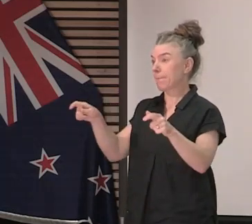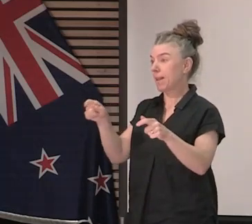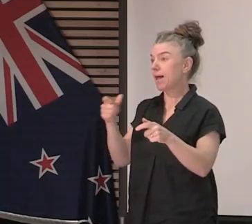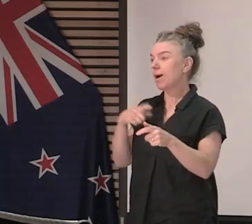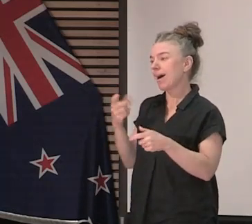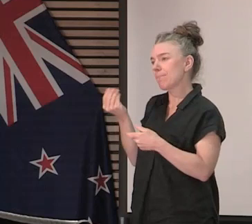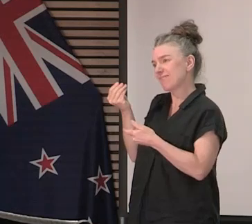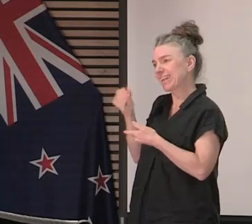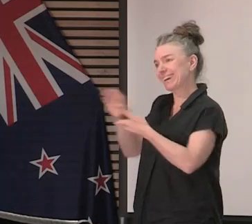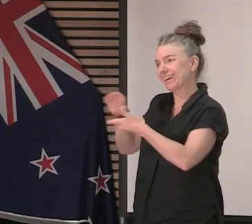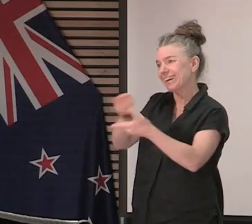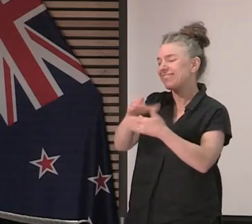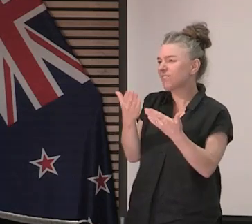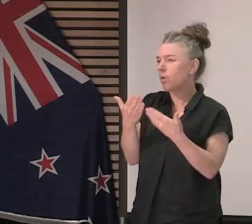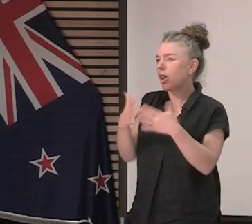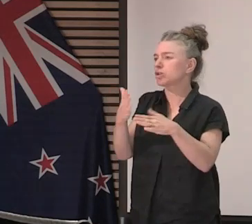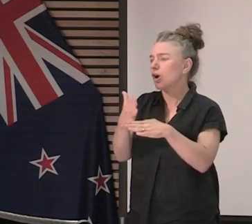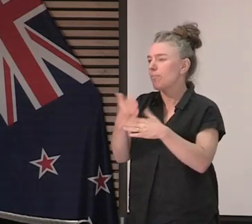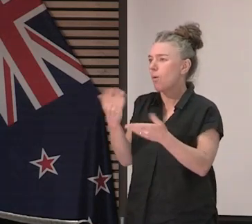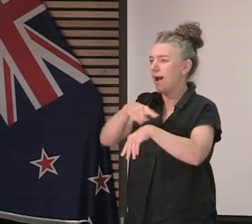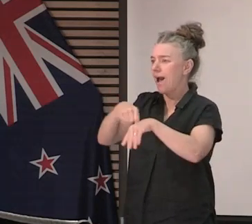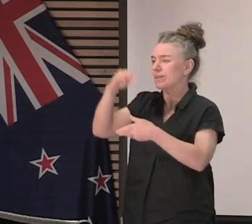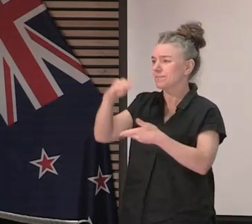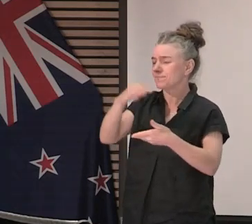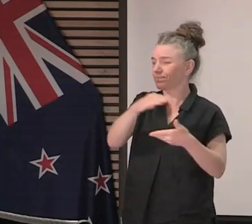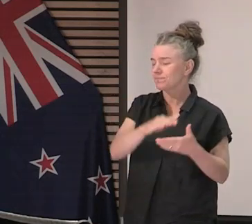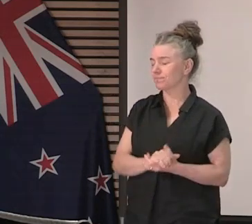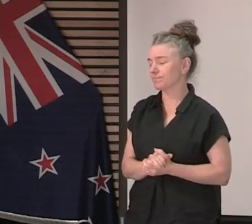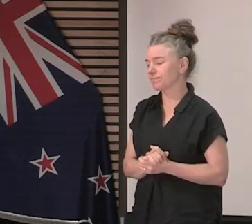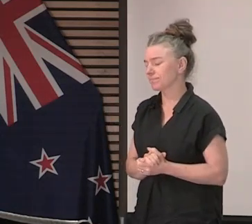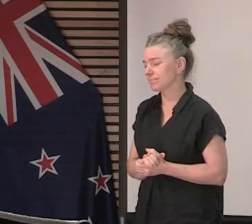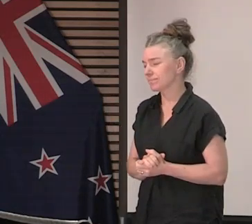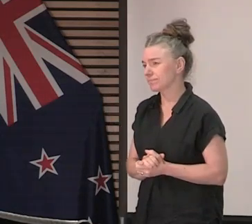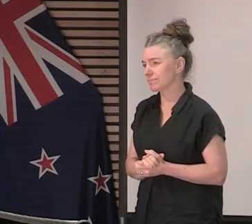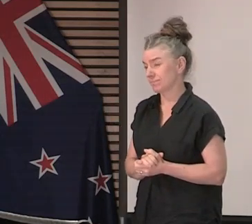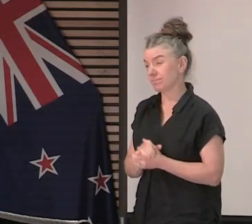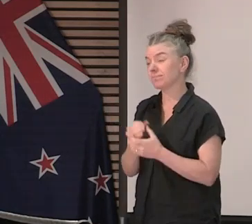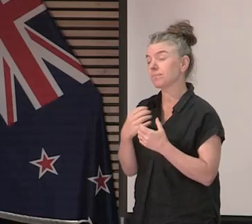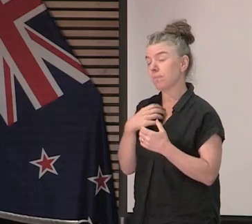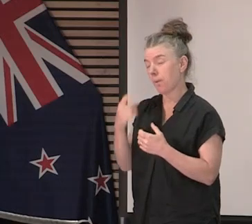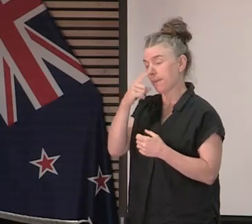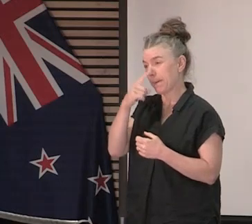At the end of March, there were already an extra4, 866 Kiwis on a benefit, andlast week,